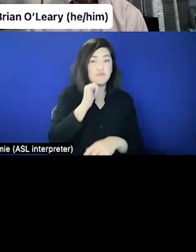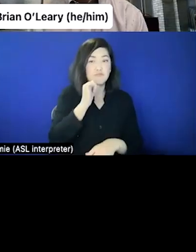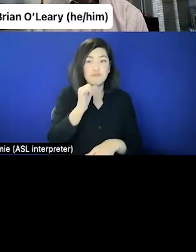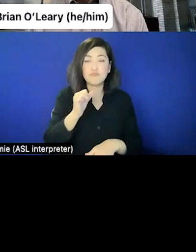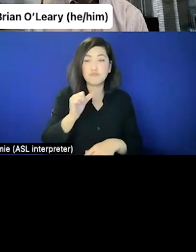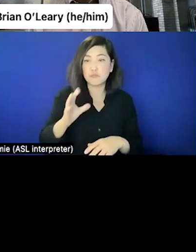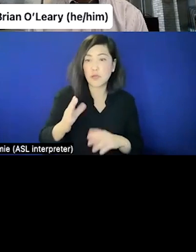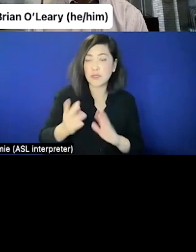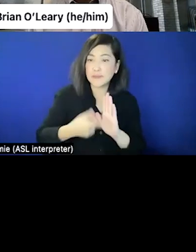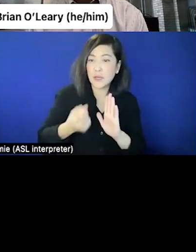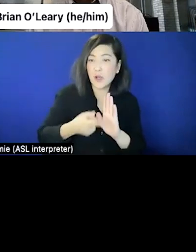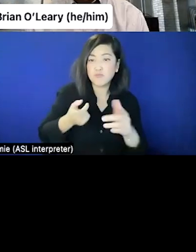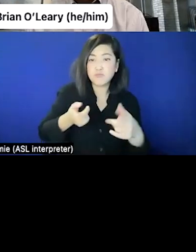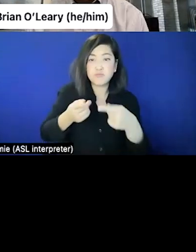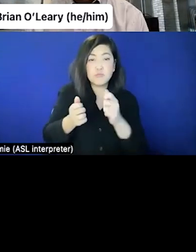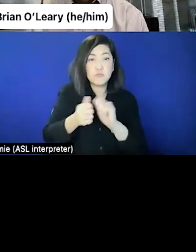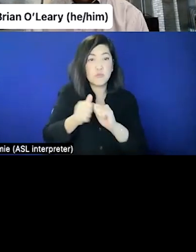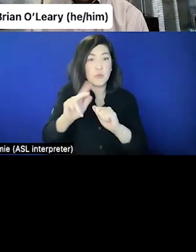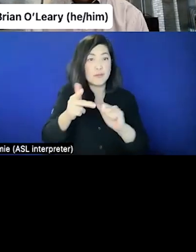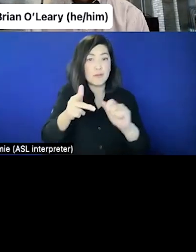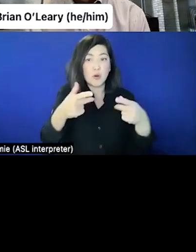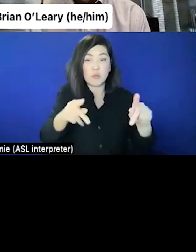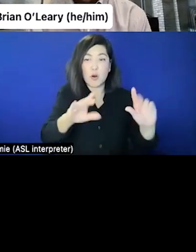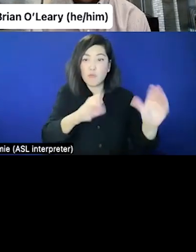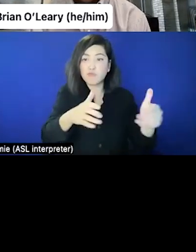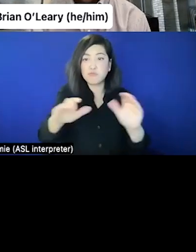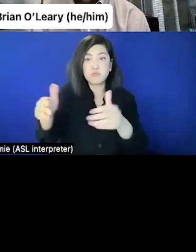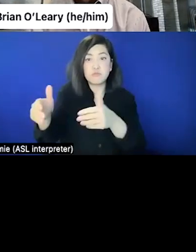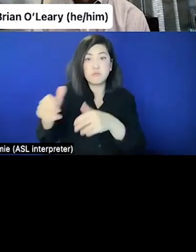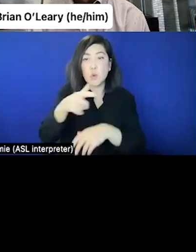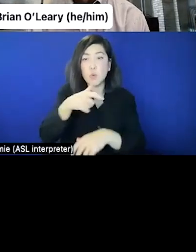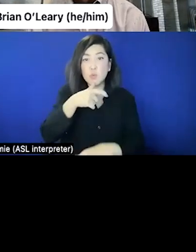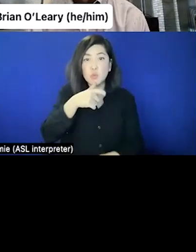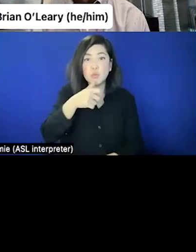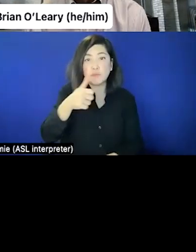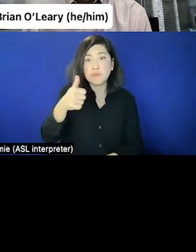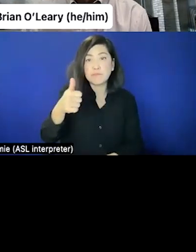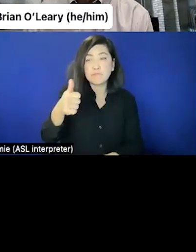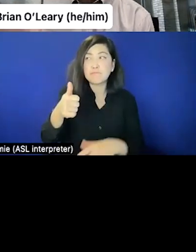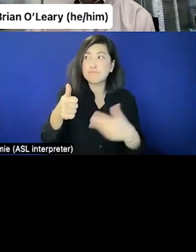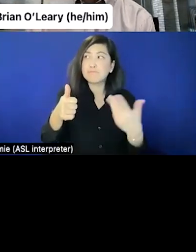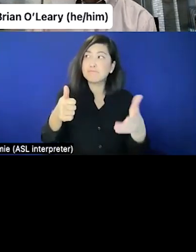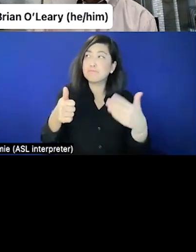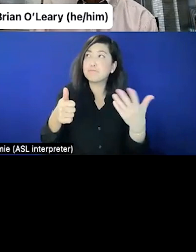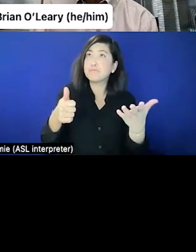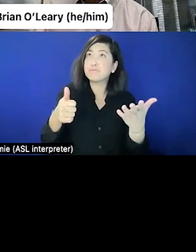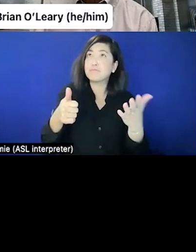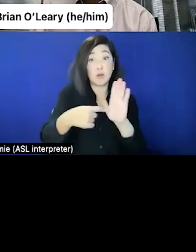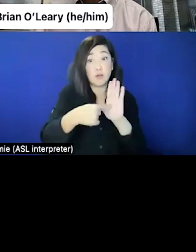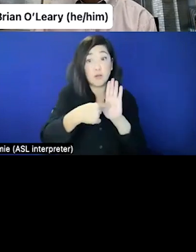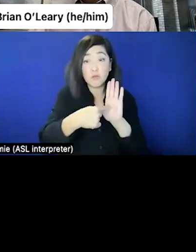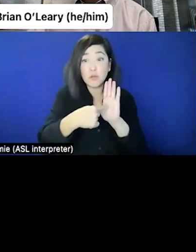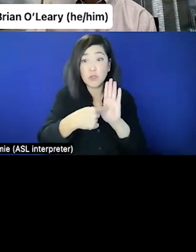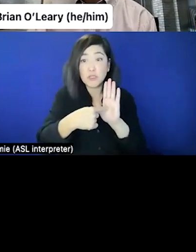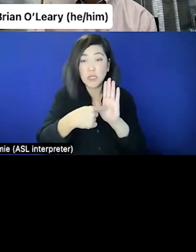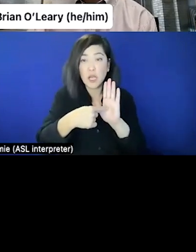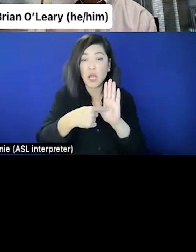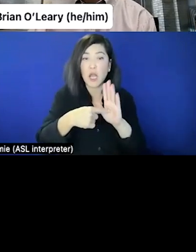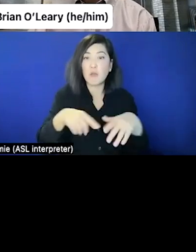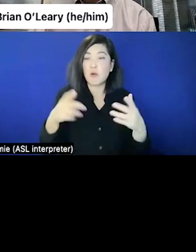third parties that are...for example, a mass market store where books is not the